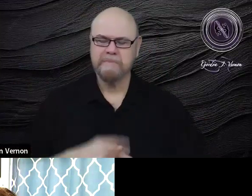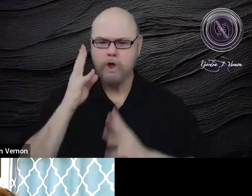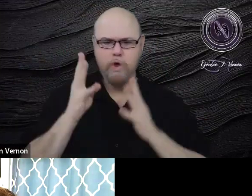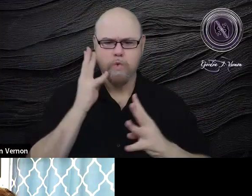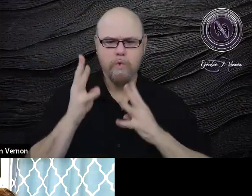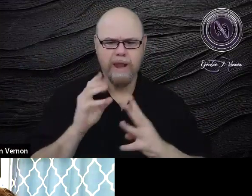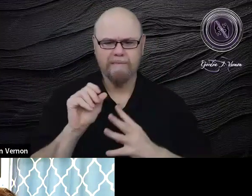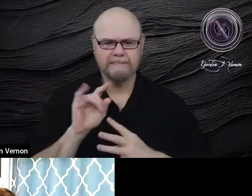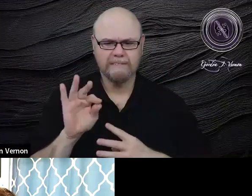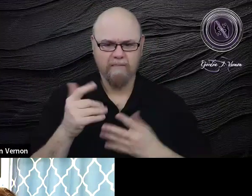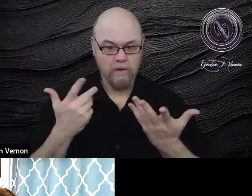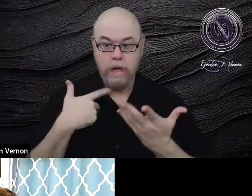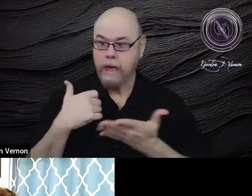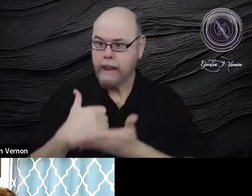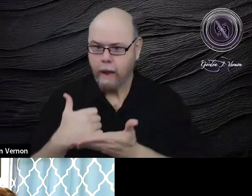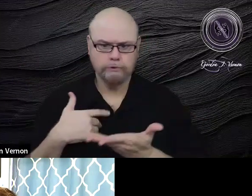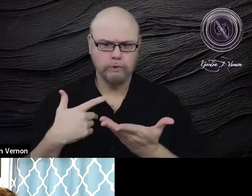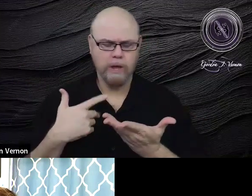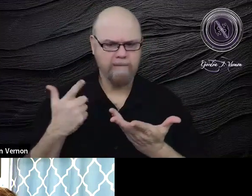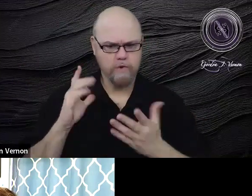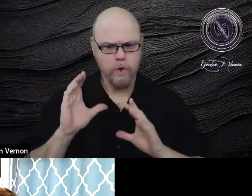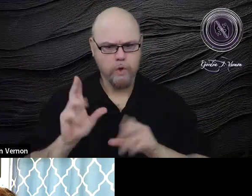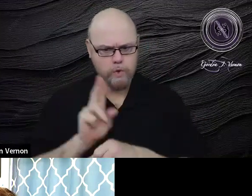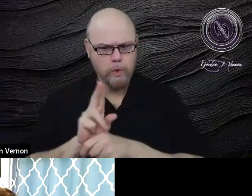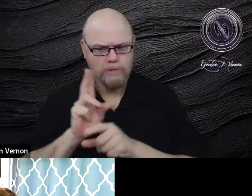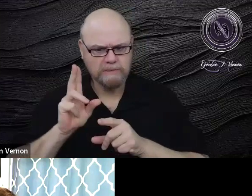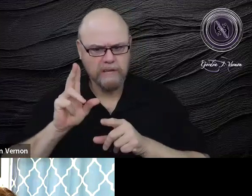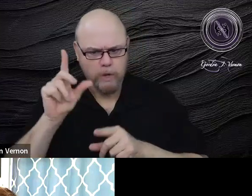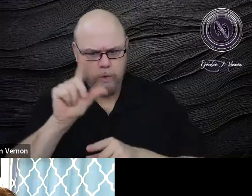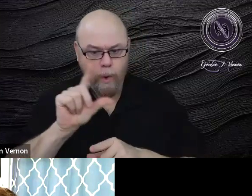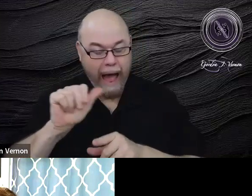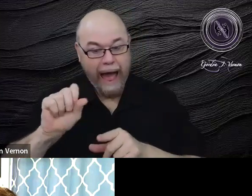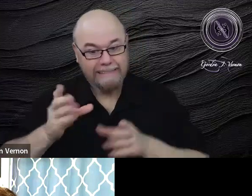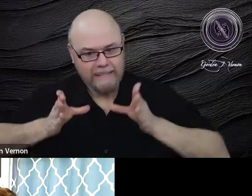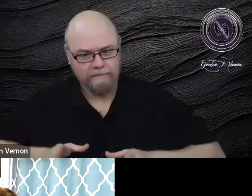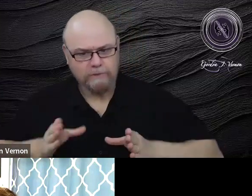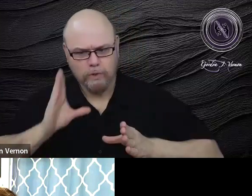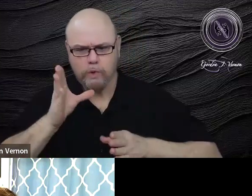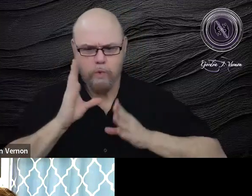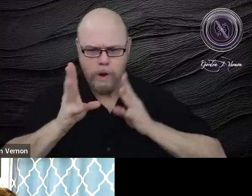So they reach thresholds of lower SNR, which means they can still perform the task even